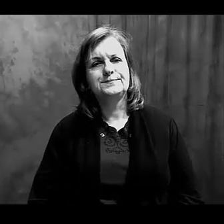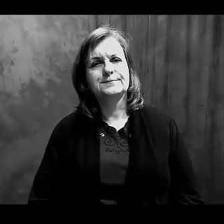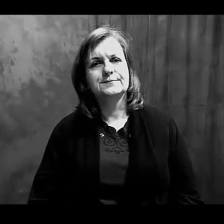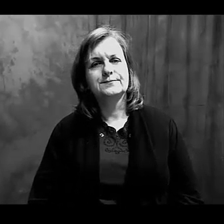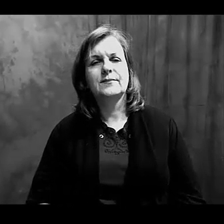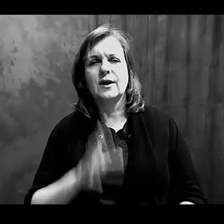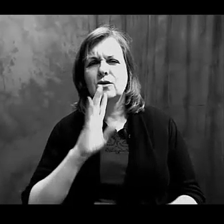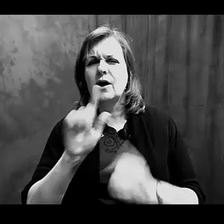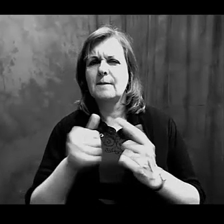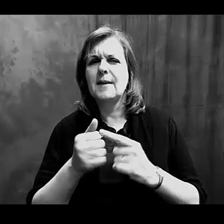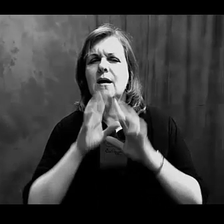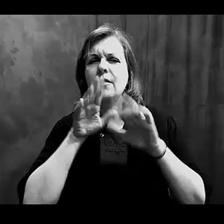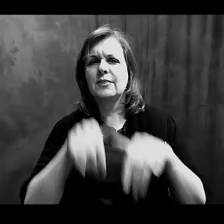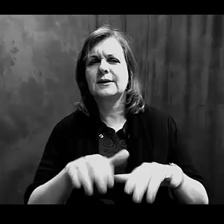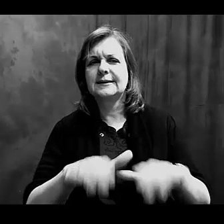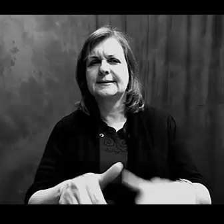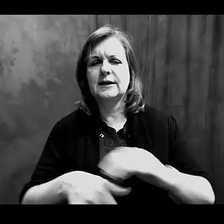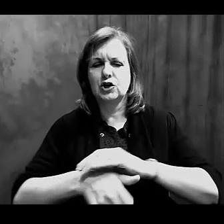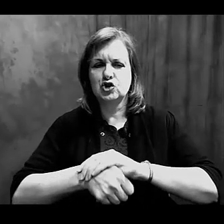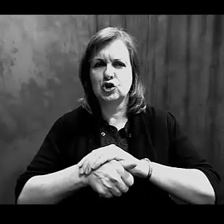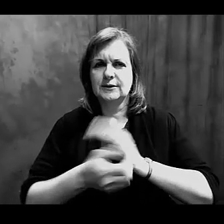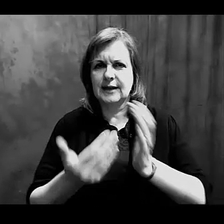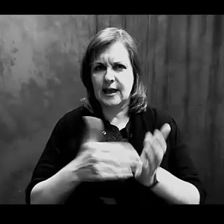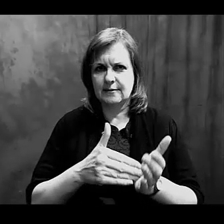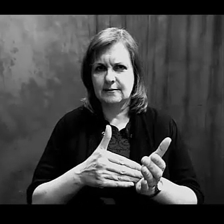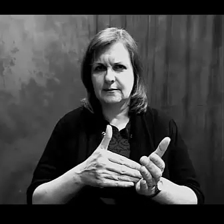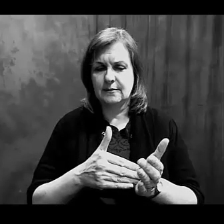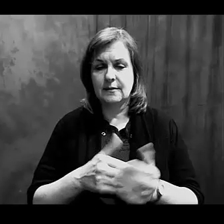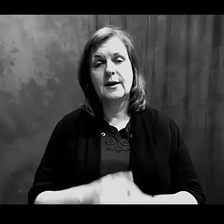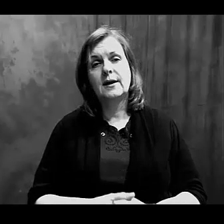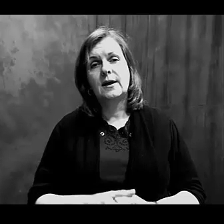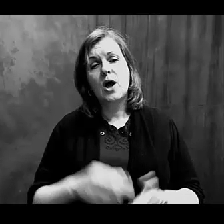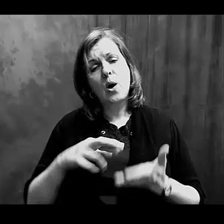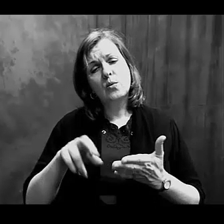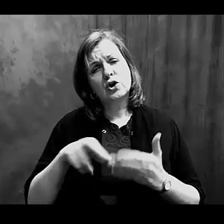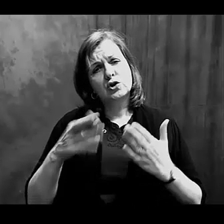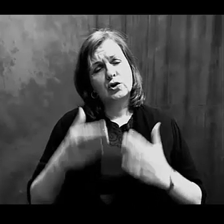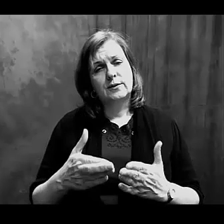so back to our sea turtles for a minute what they wanted to see is